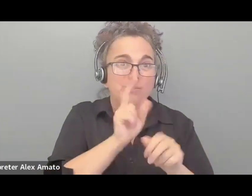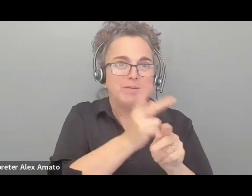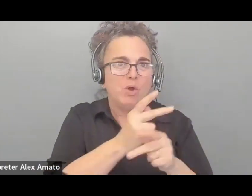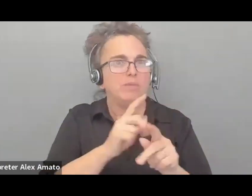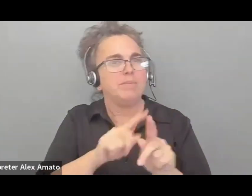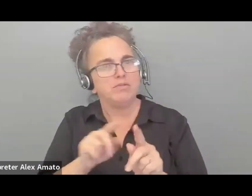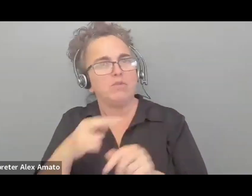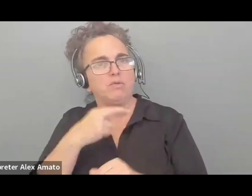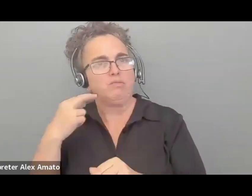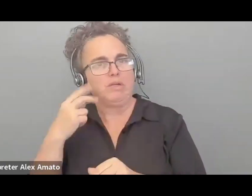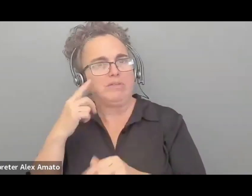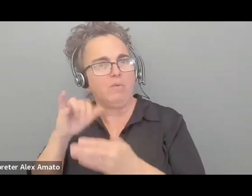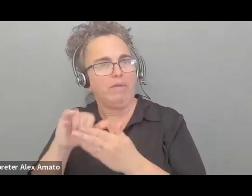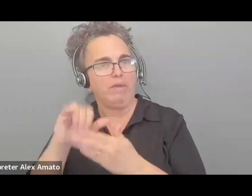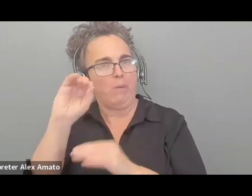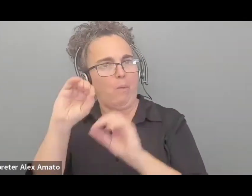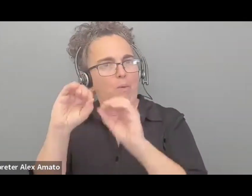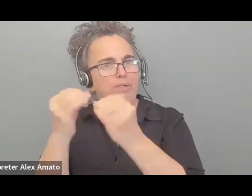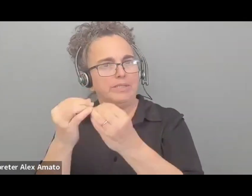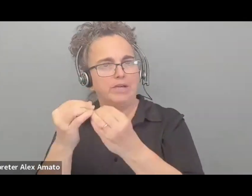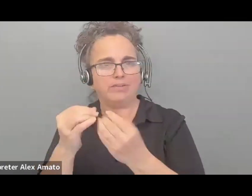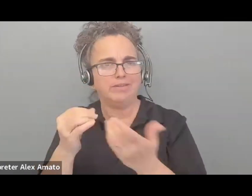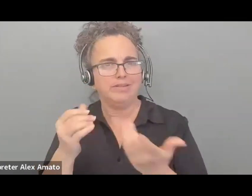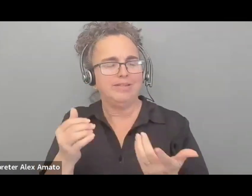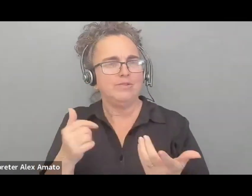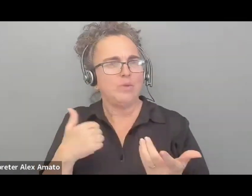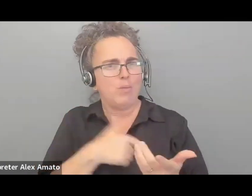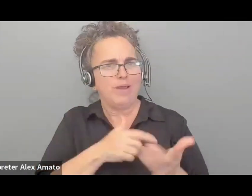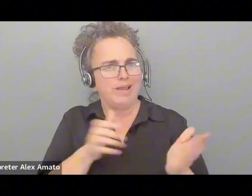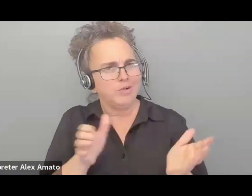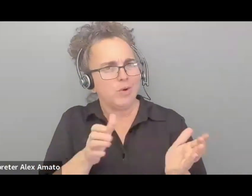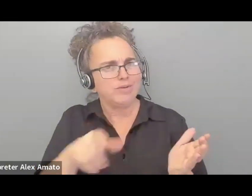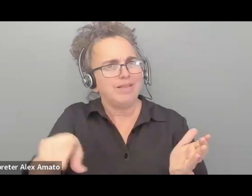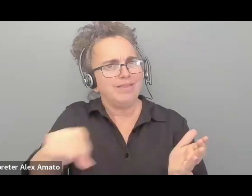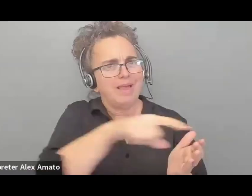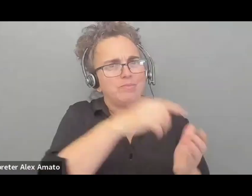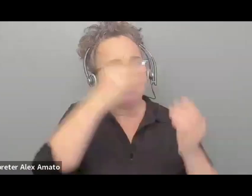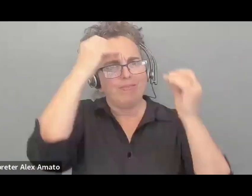You know, we wanna have them think about how do we make sure the users can do what they need to do,